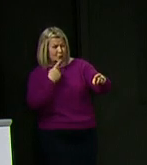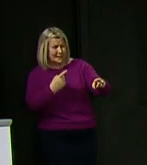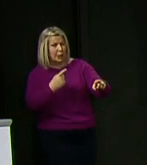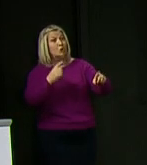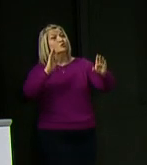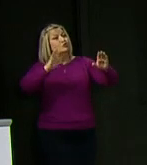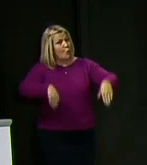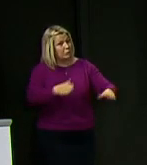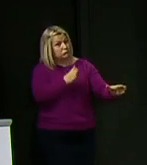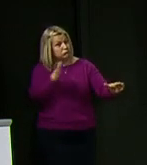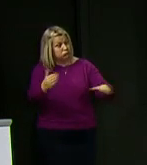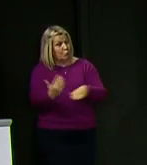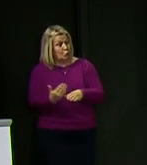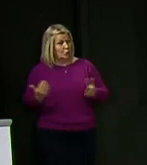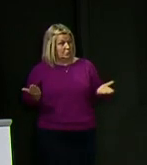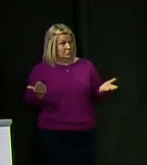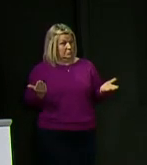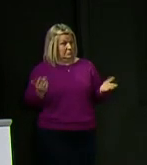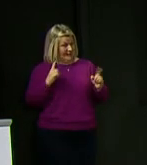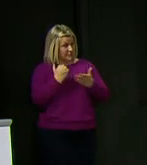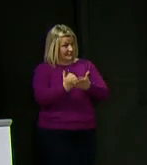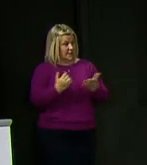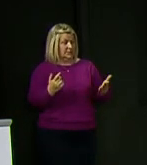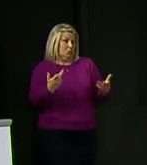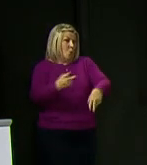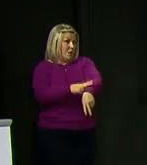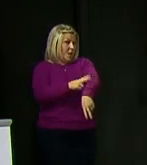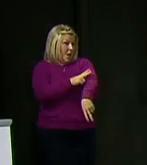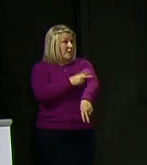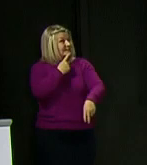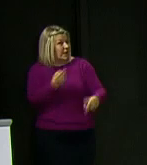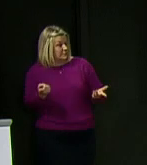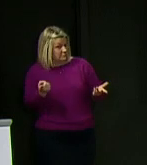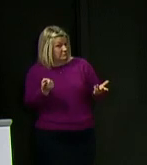Is it your advice they should not go to work, in Carlisle for example, and if that is the